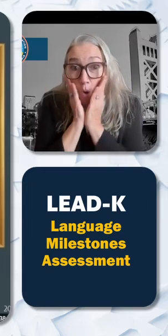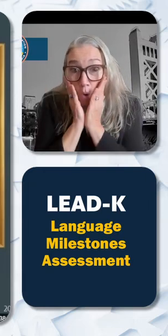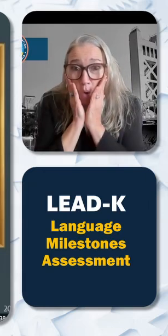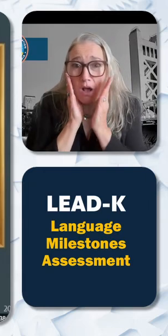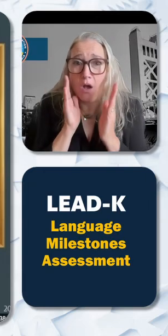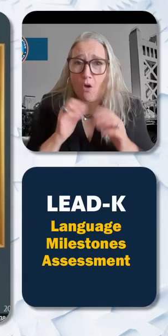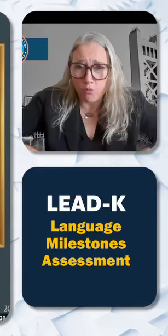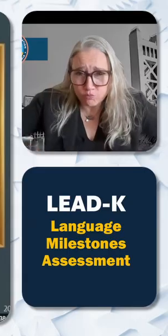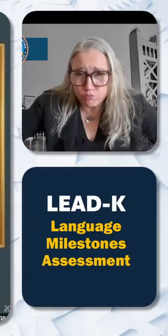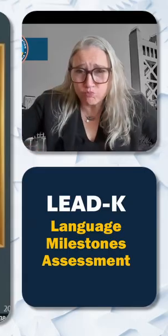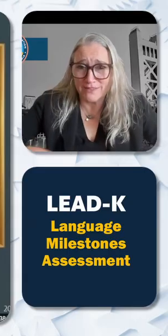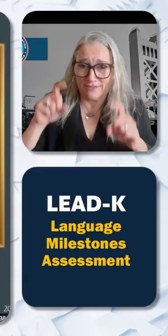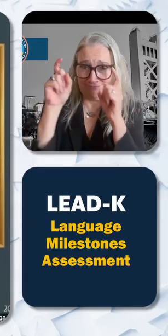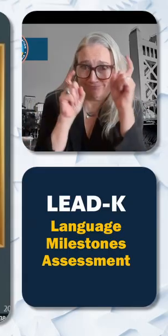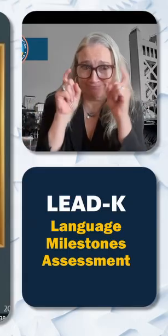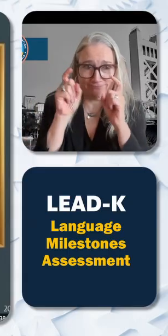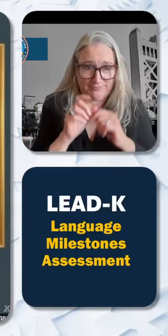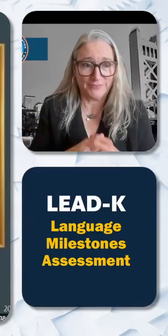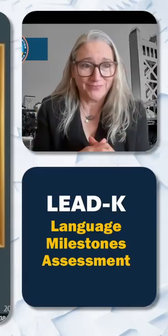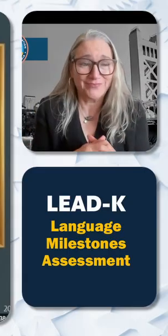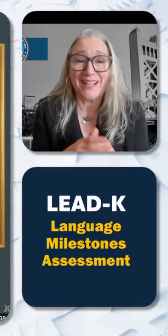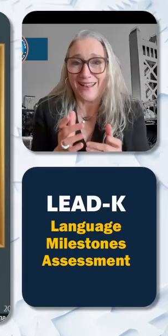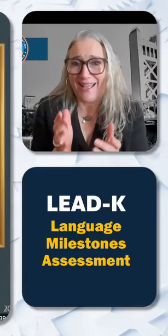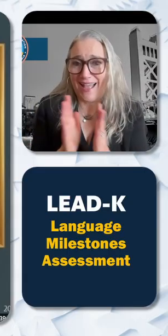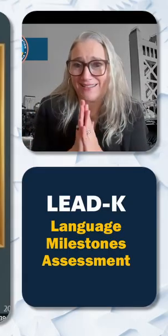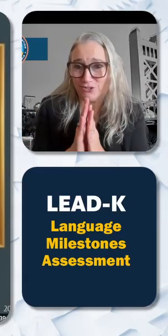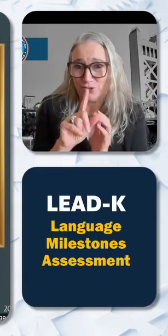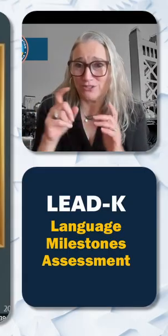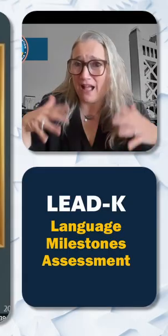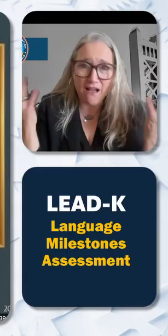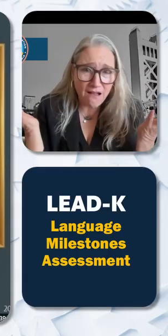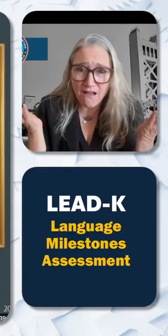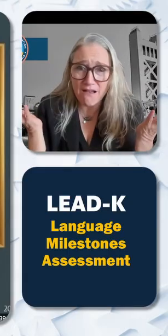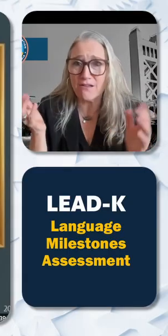they can use exclamatory expressions like, oh no, showing that on their face,